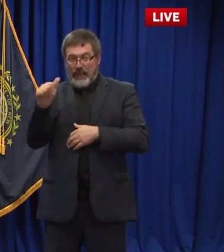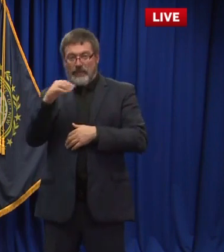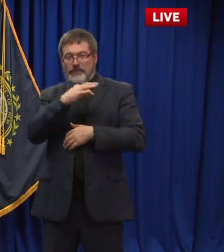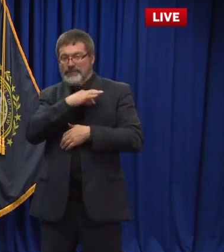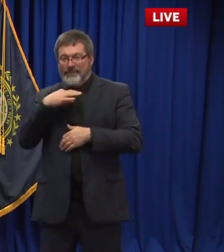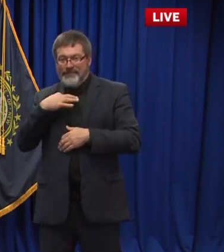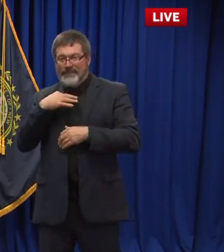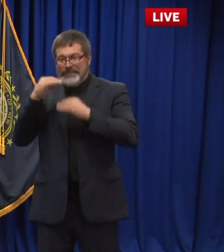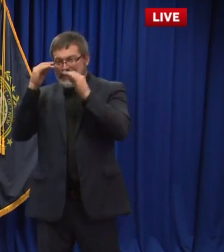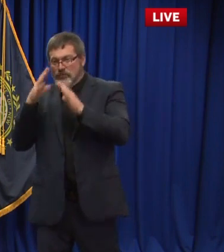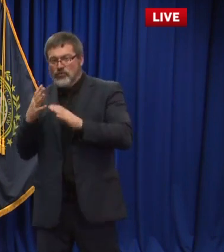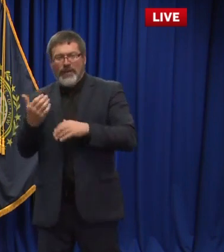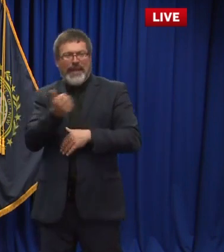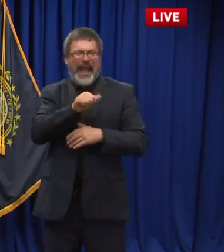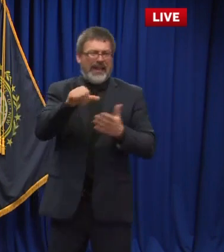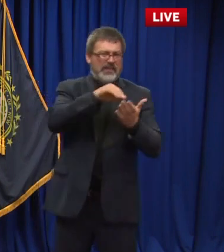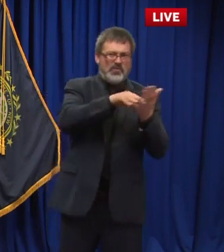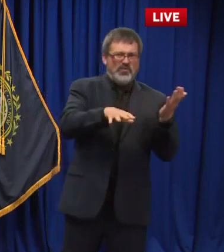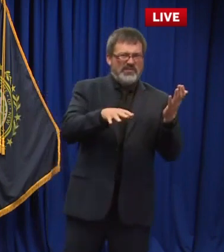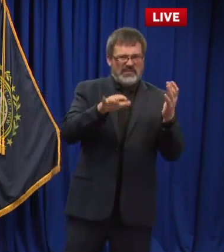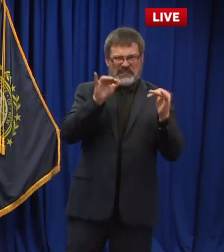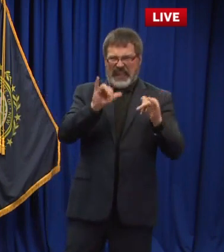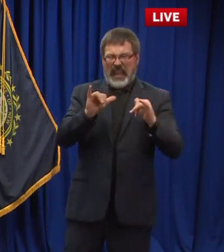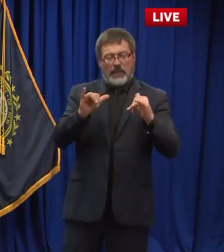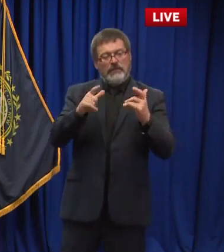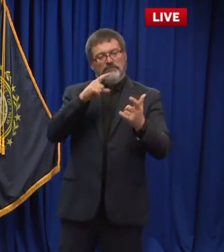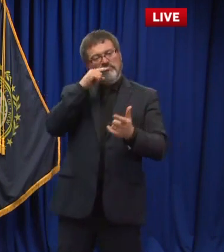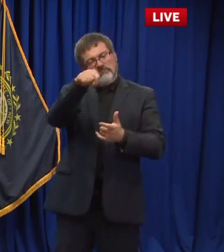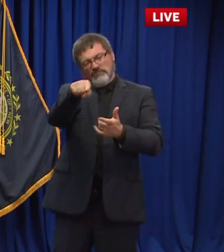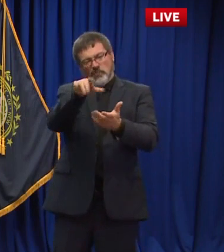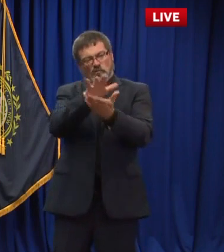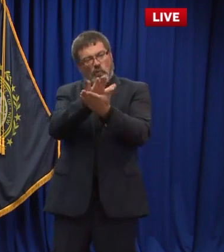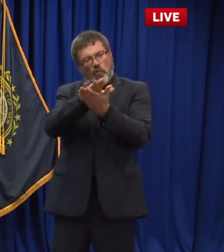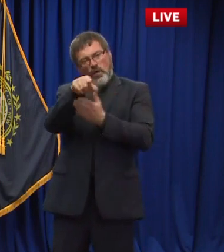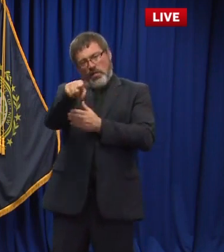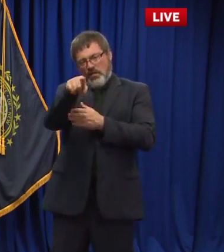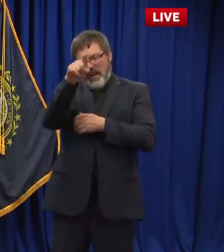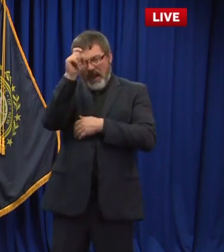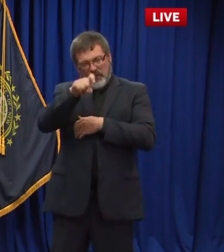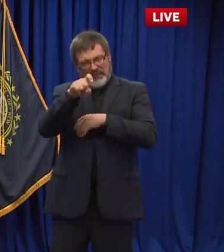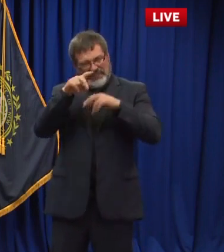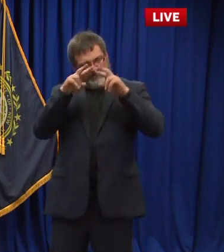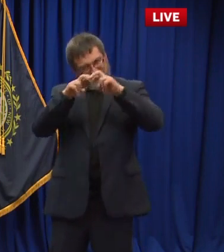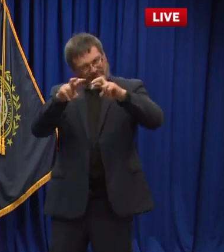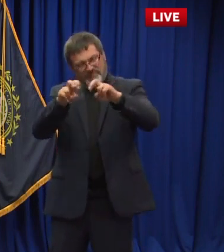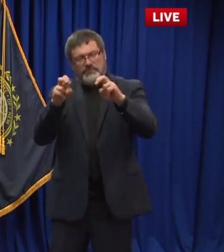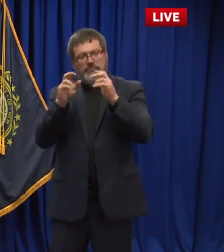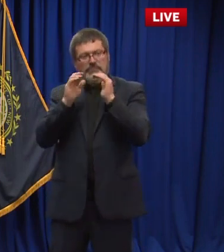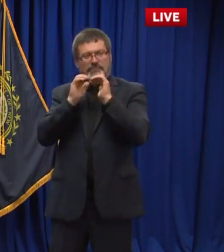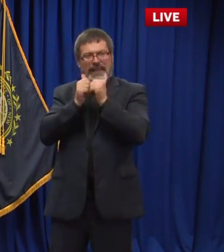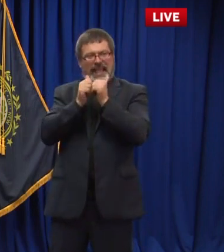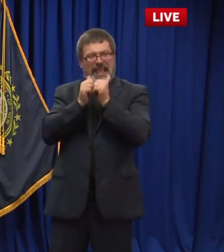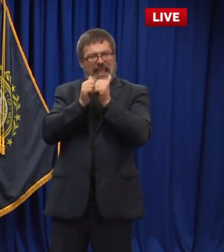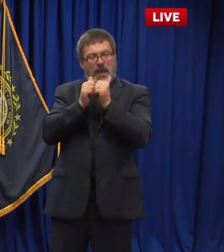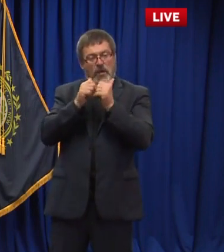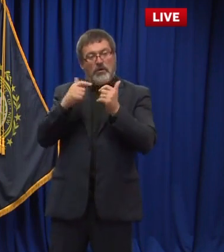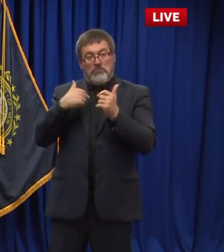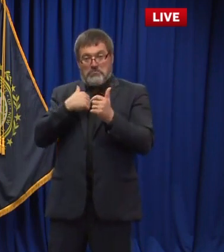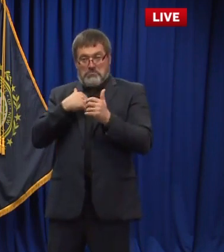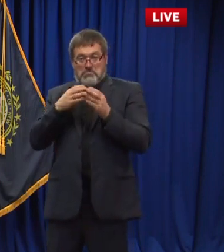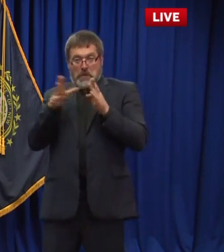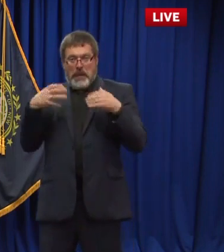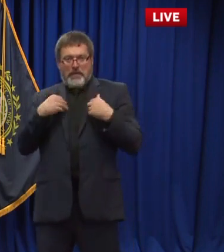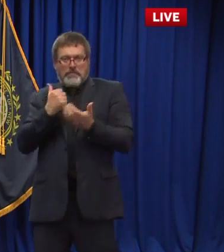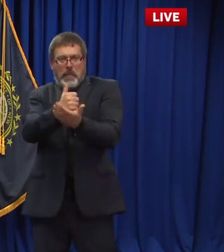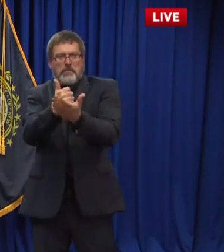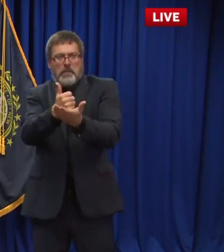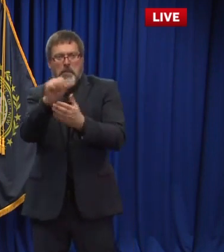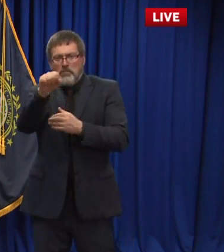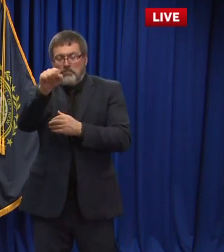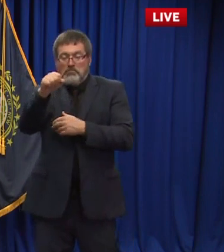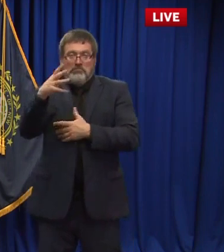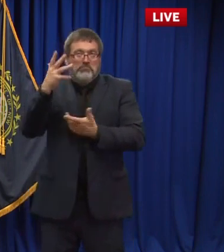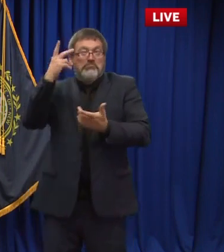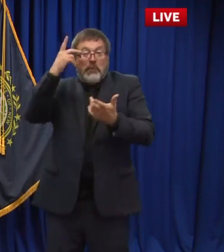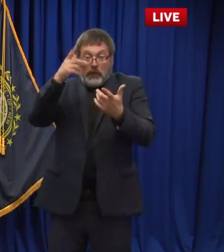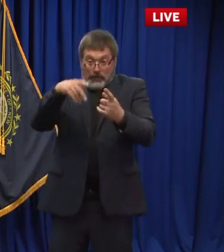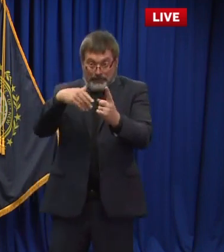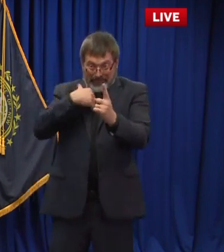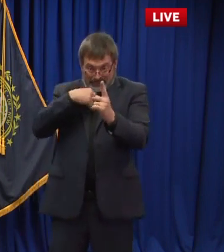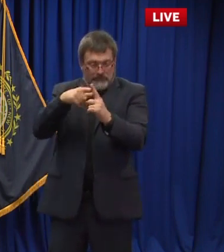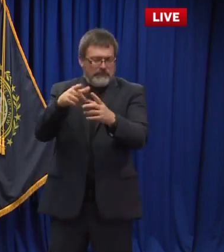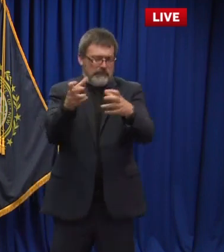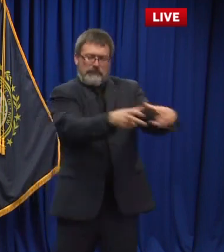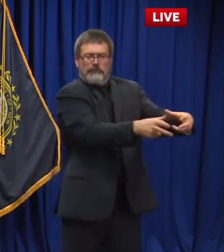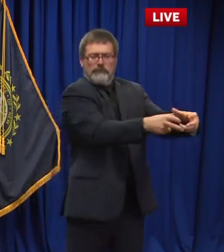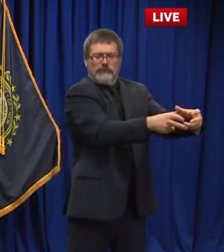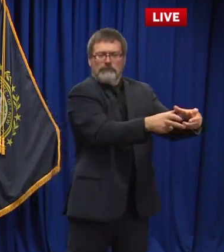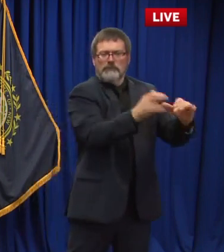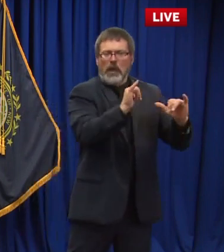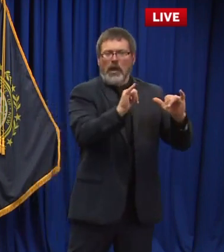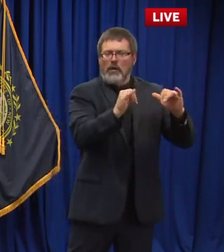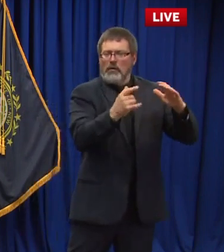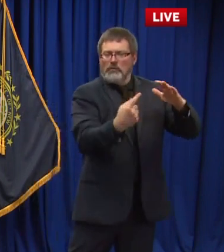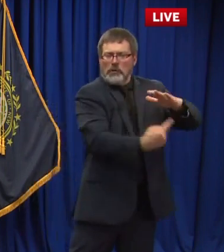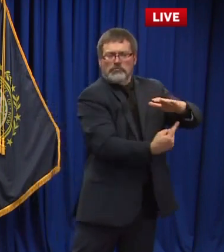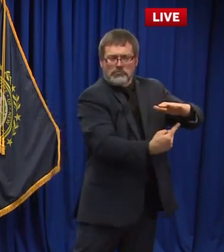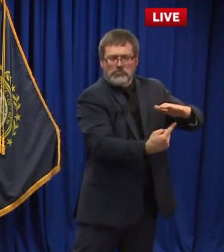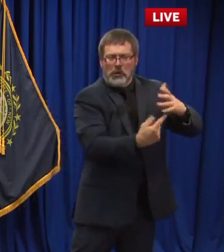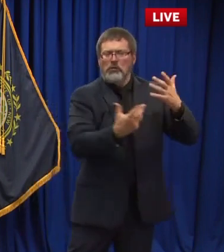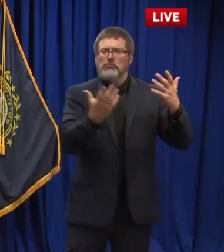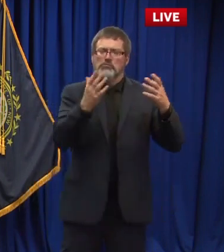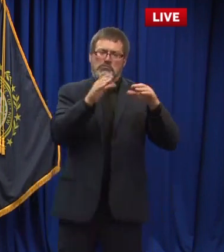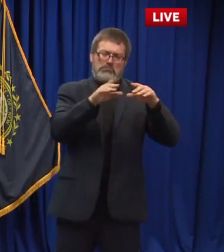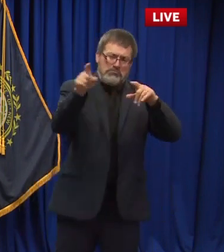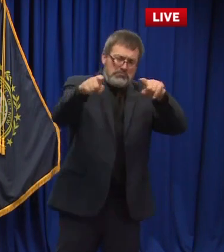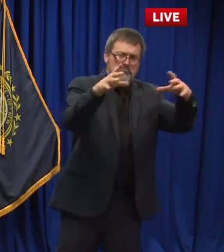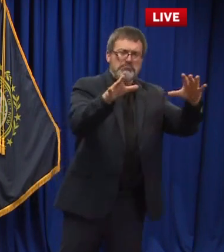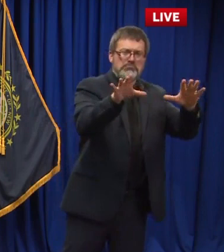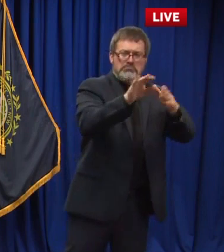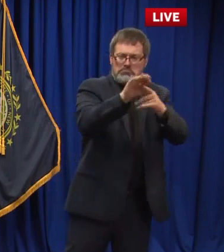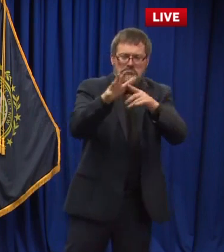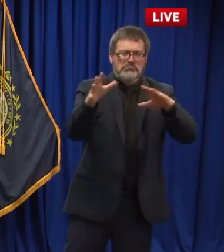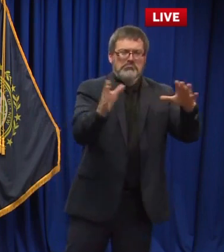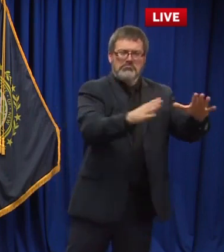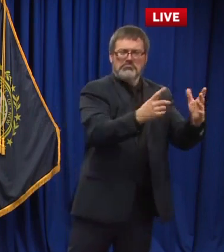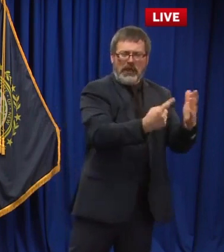SO THAT IS HOW WE APPROACHED IT, BUT WE WOULD ABSOLUTELY BE INVOLVED WITH ANY STUDENT OR STAFF AND SO WE WORKED TO DO THESE PUBLIC INVESTIGATIONS AND ARE TYPICAL HEALTH